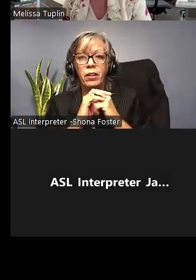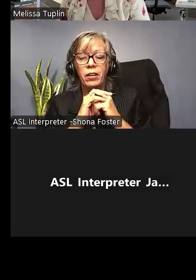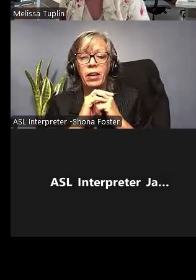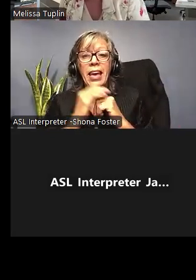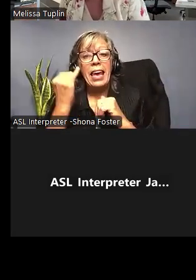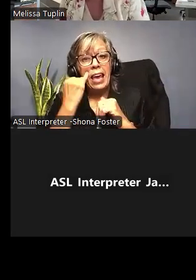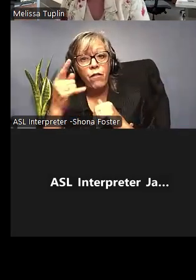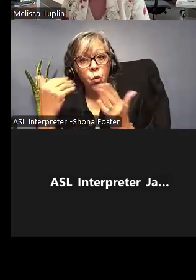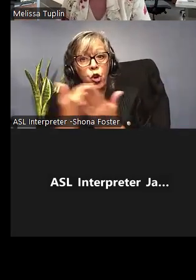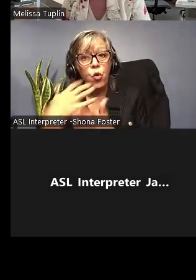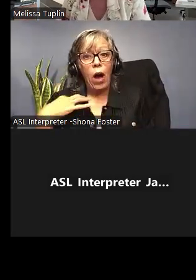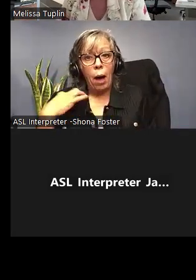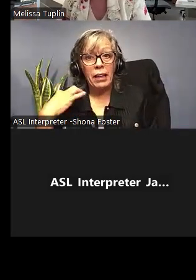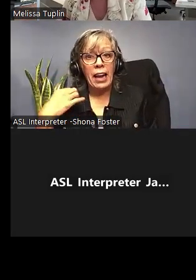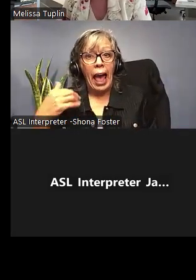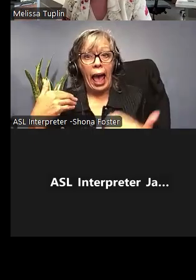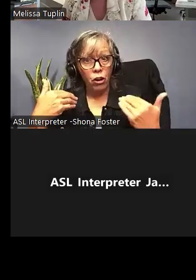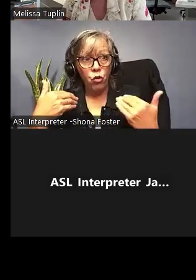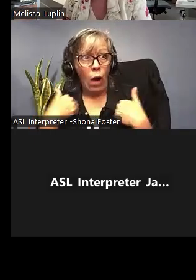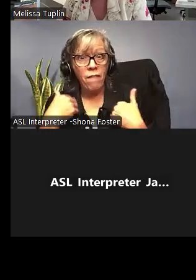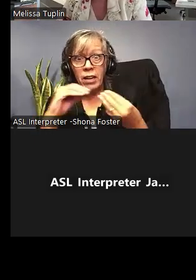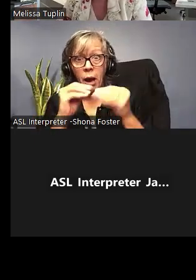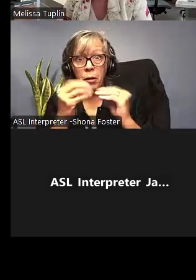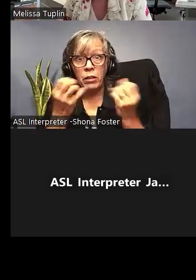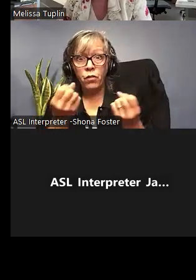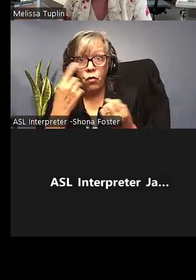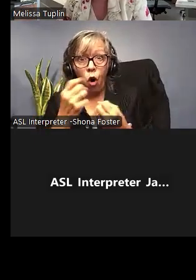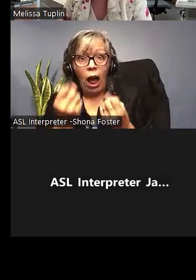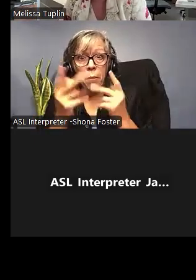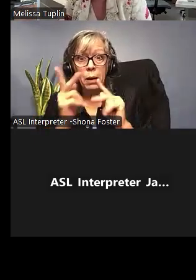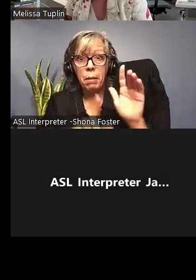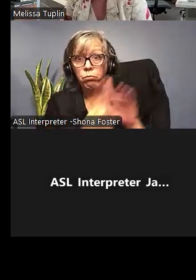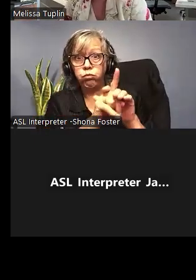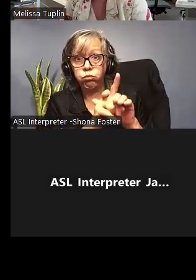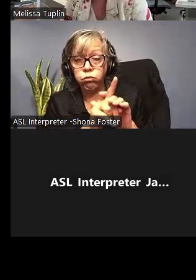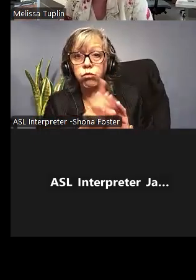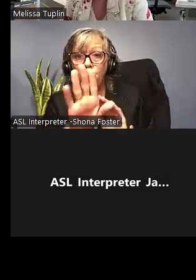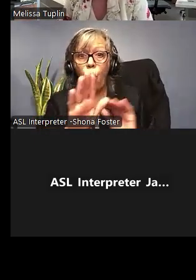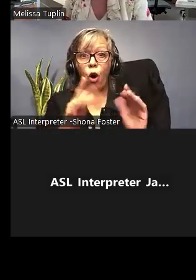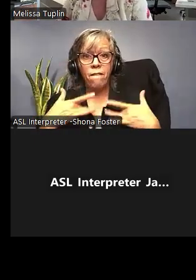if you do have actual attendance numbers for the activities that have been completed,